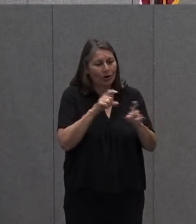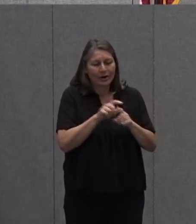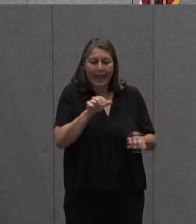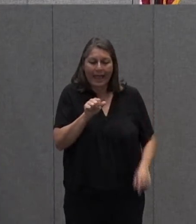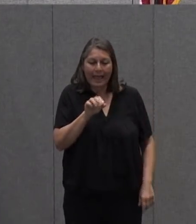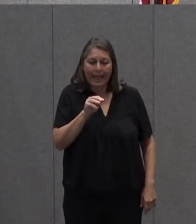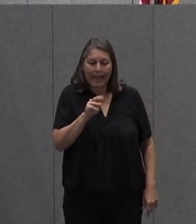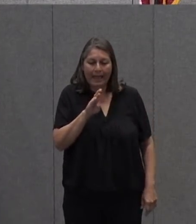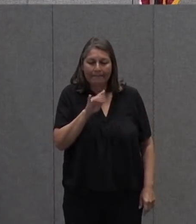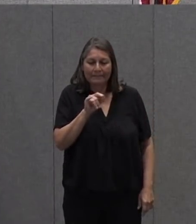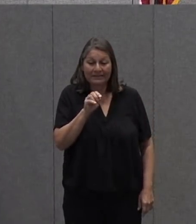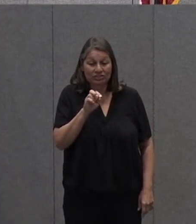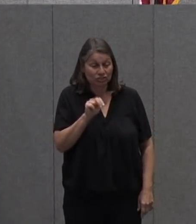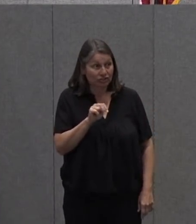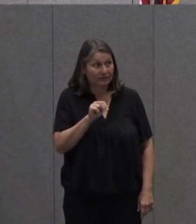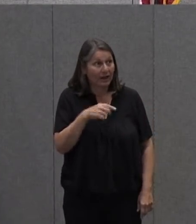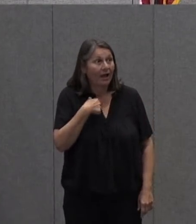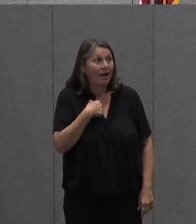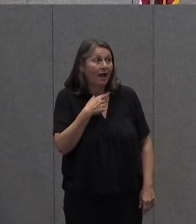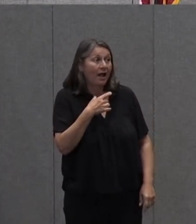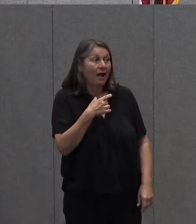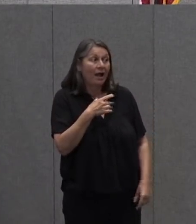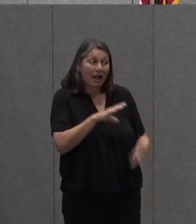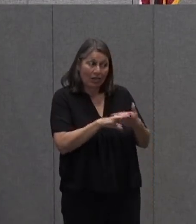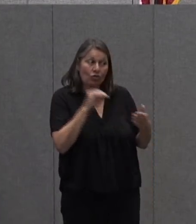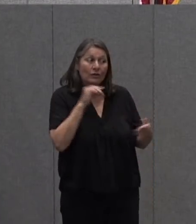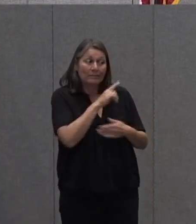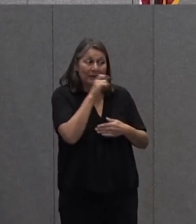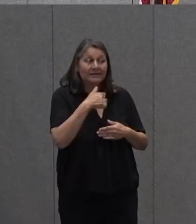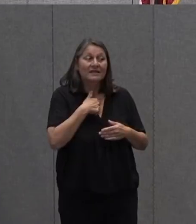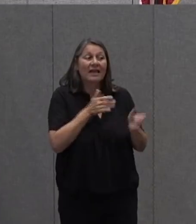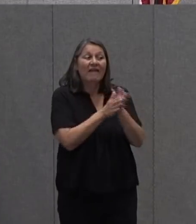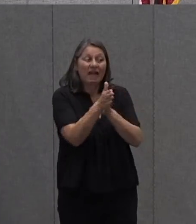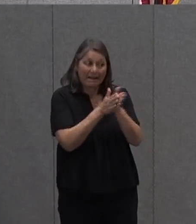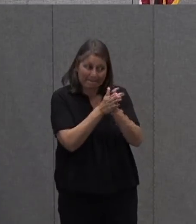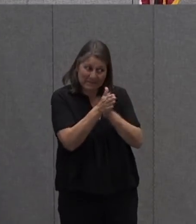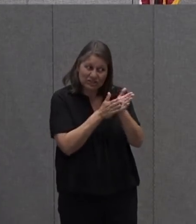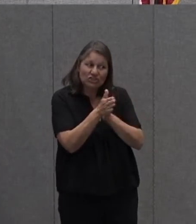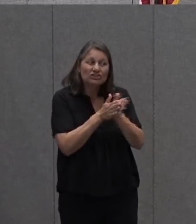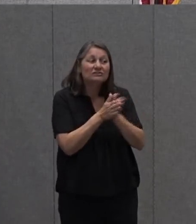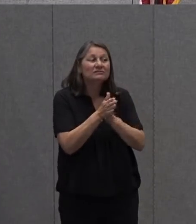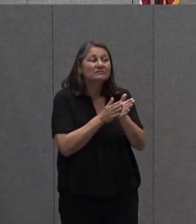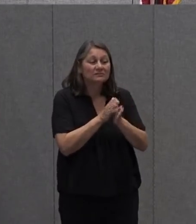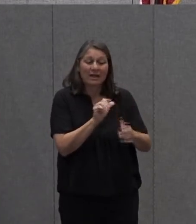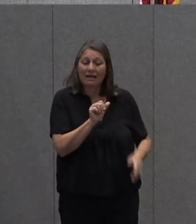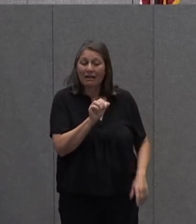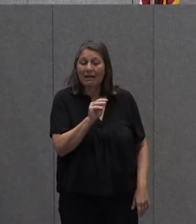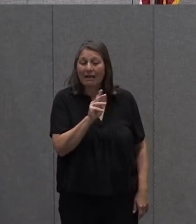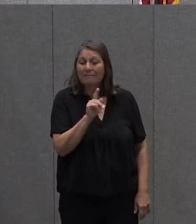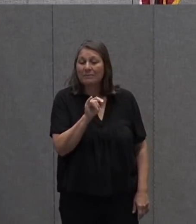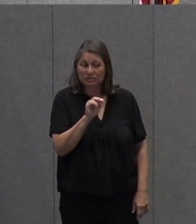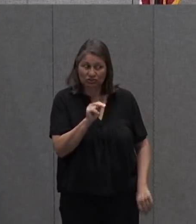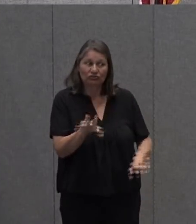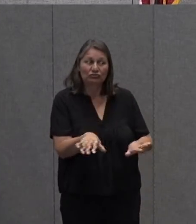I learned ambition because I have a great ambition to win this game. Okay, well you know, we'll see.